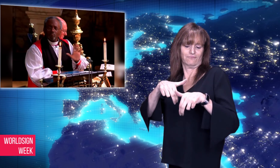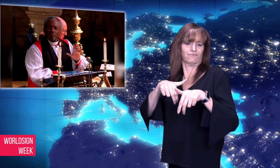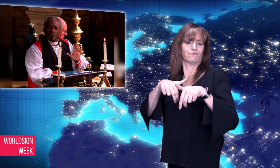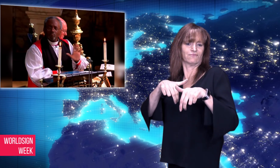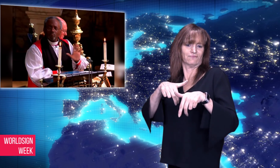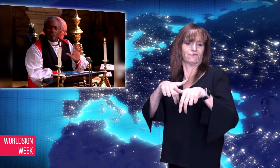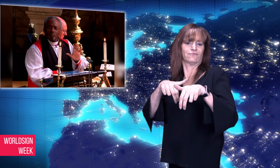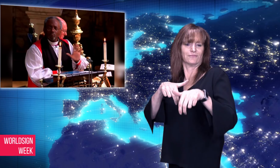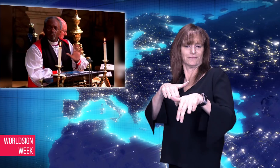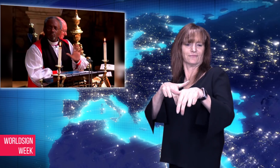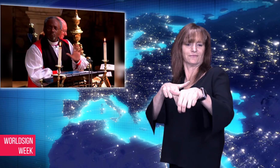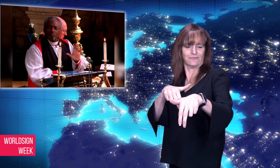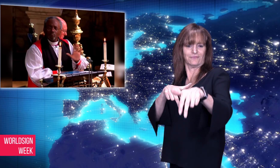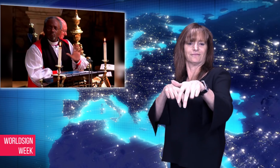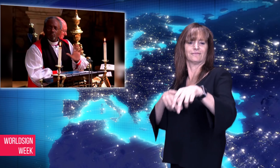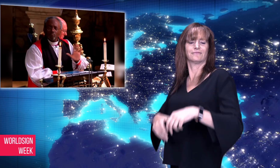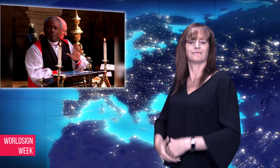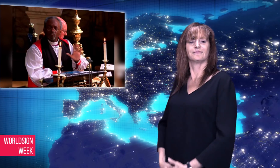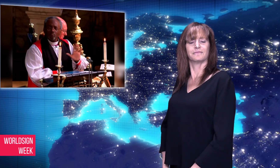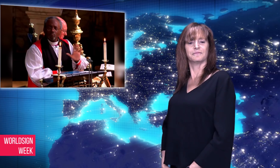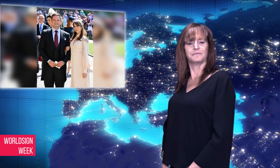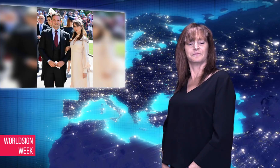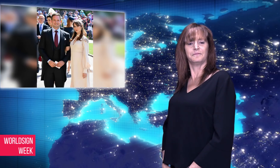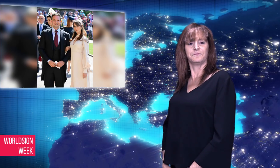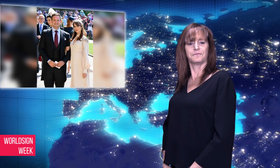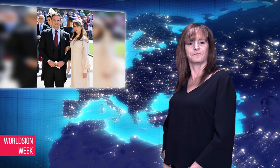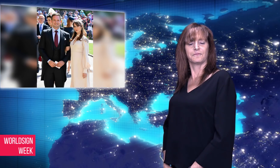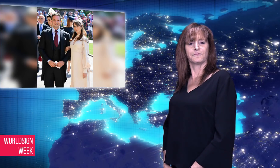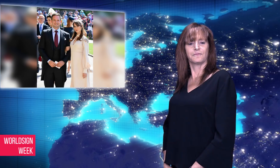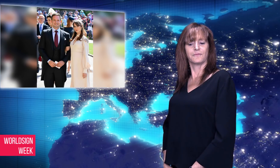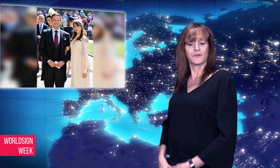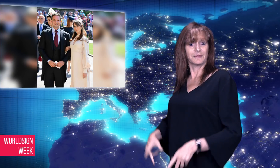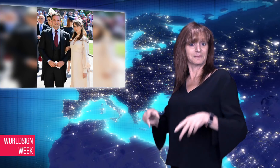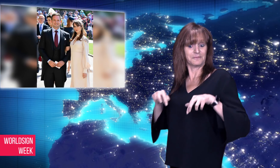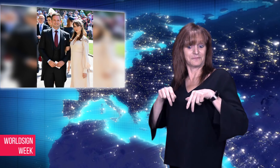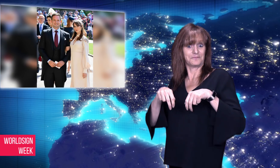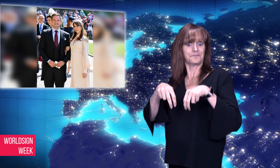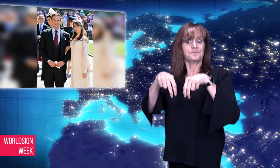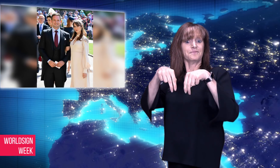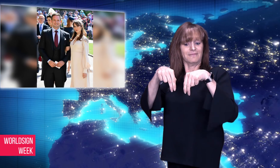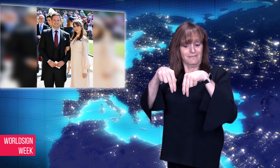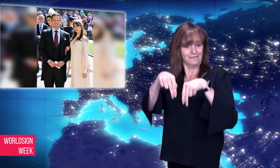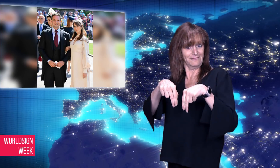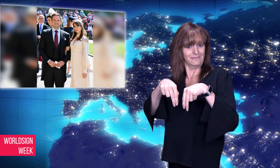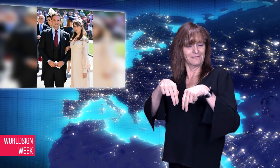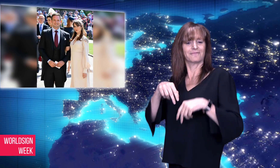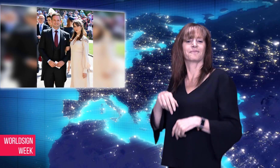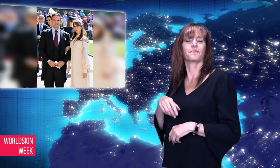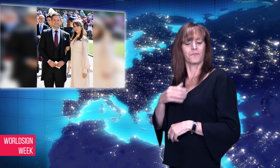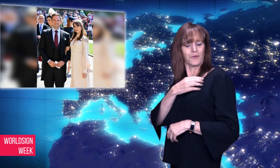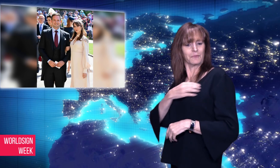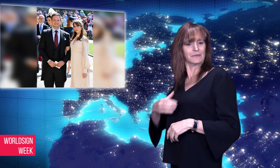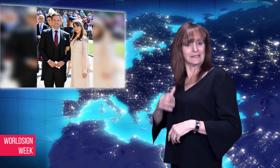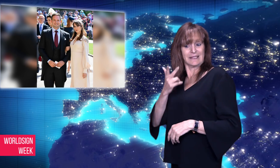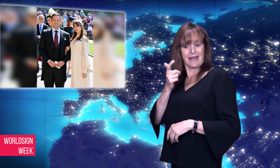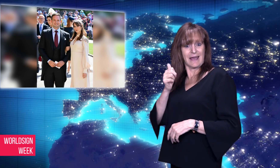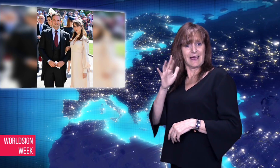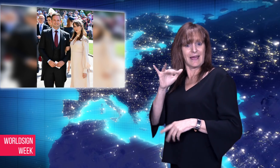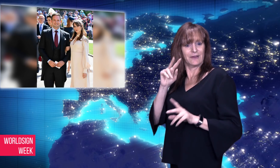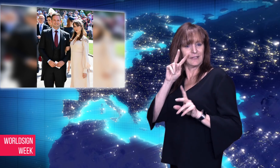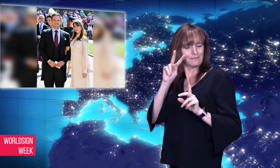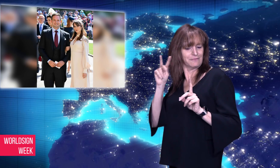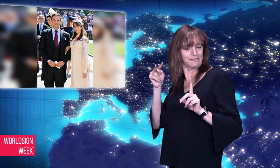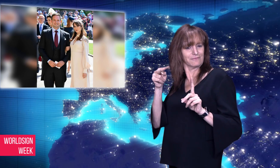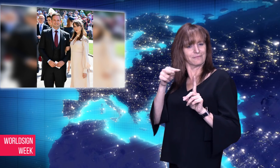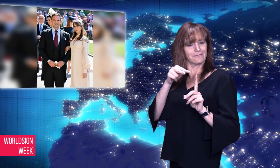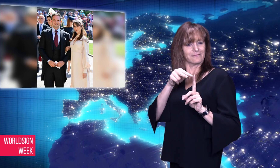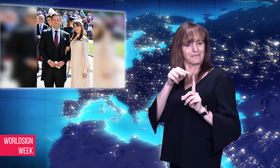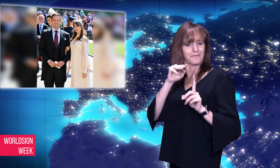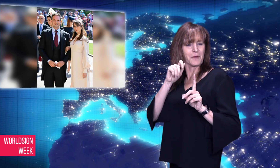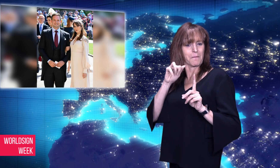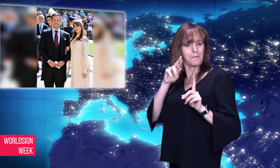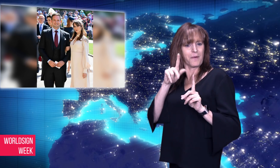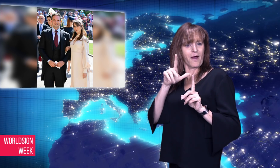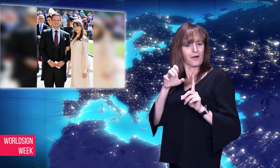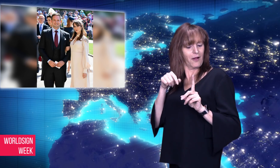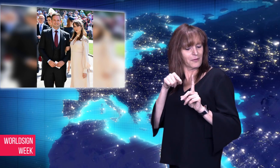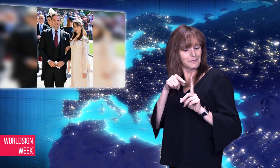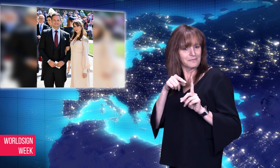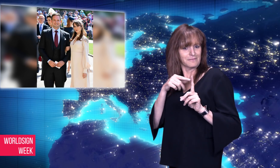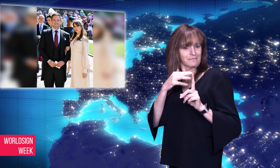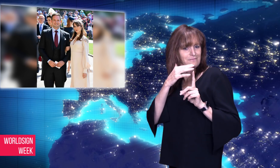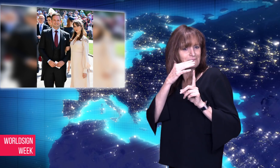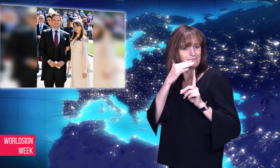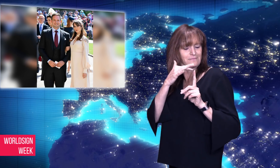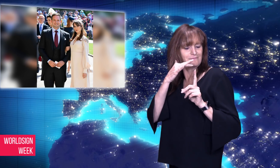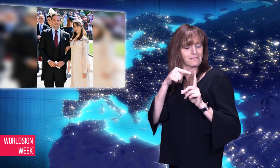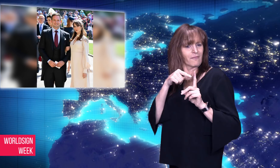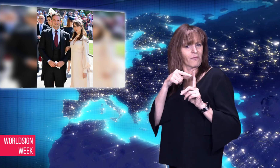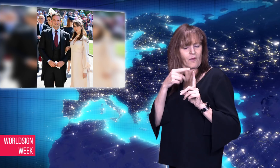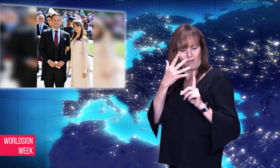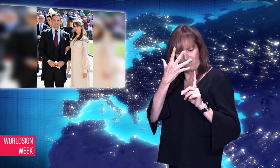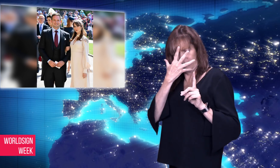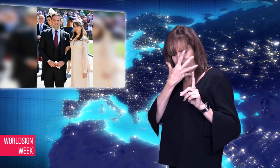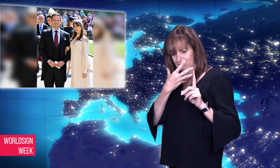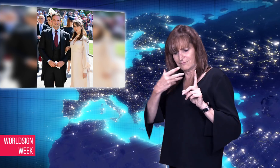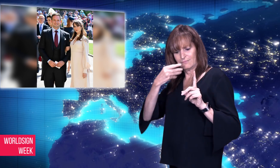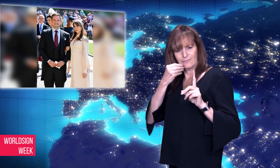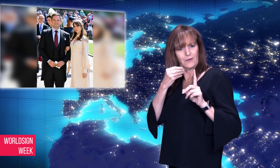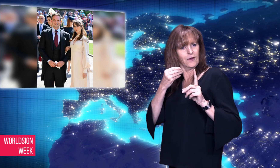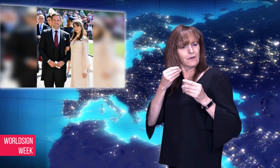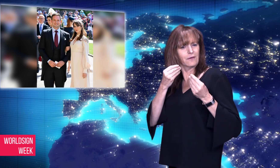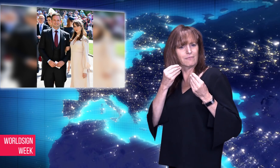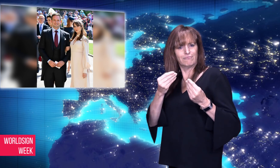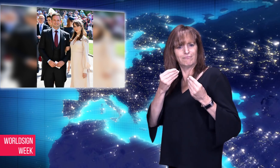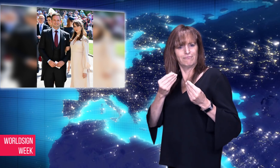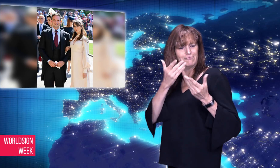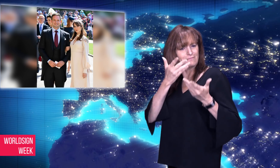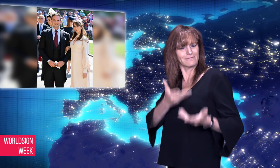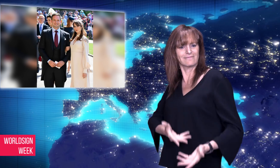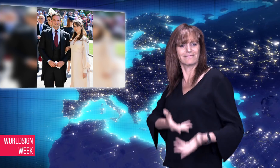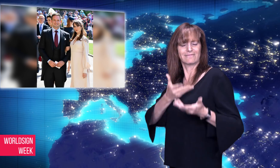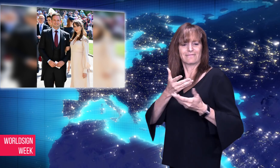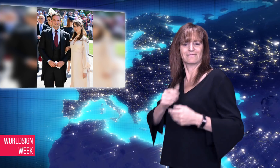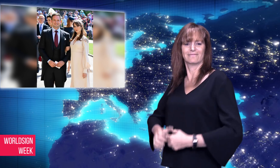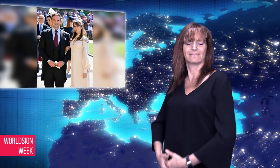silently said to Markle: “You looked amazing.”